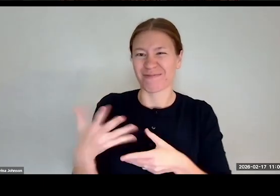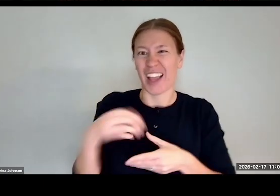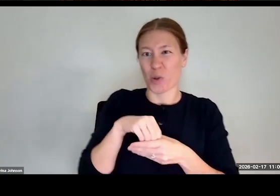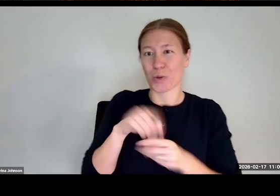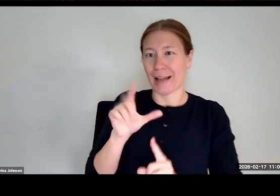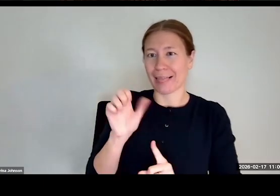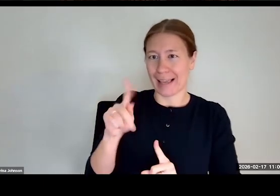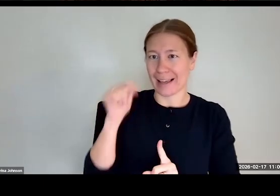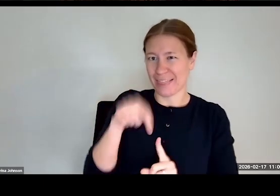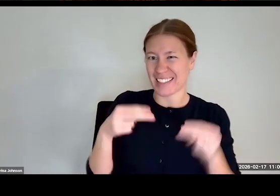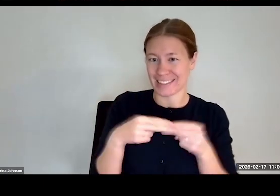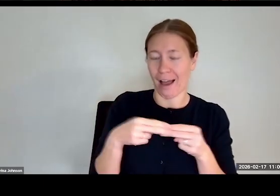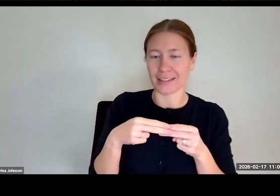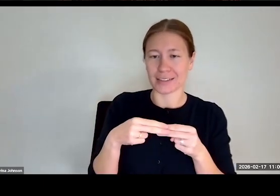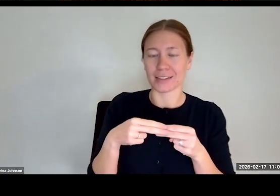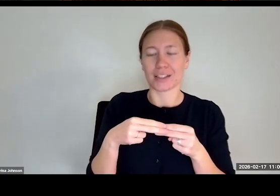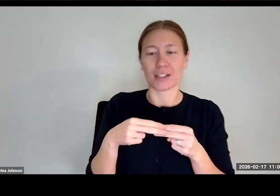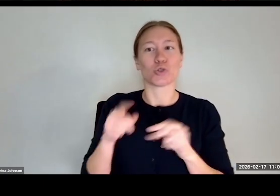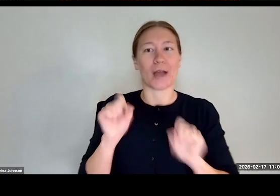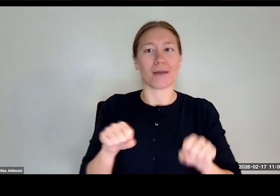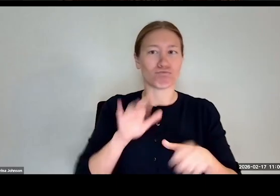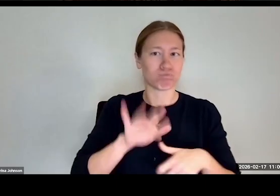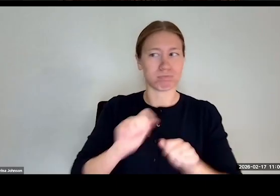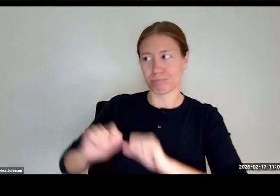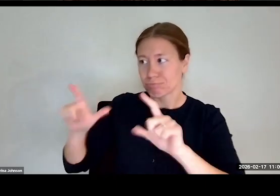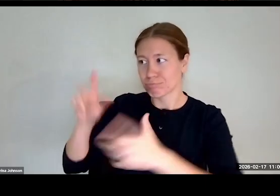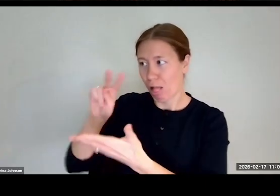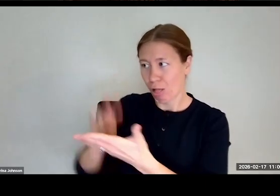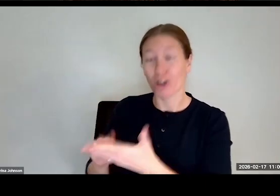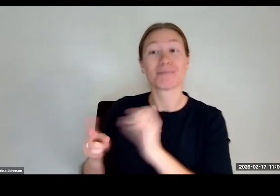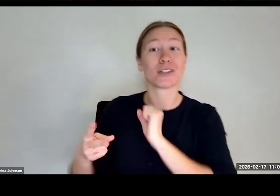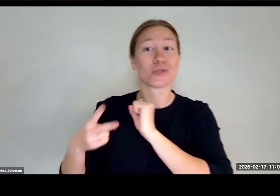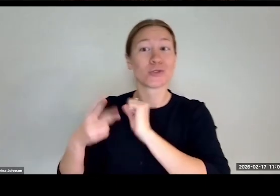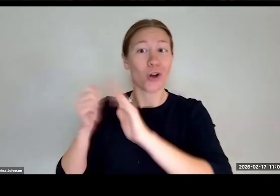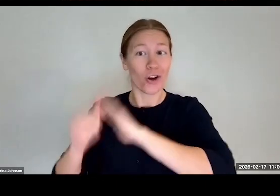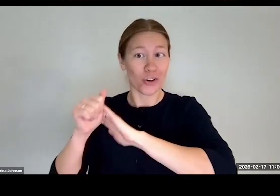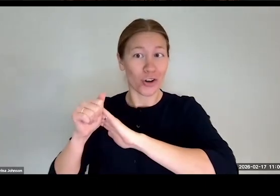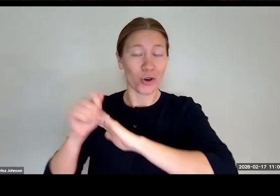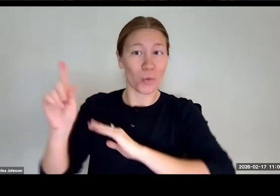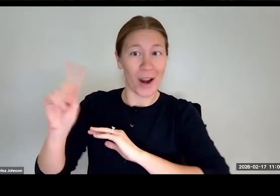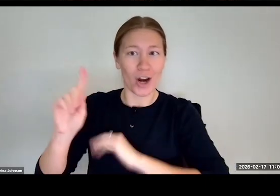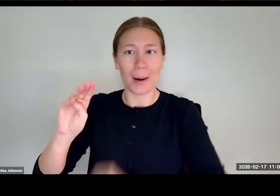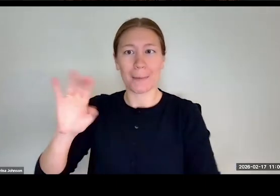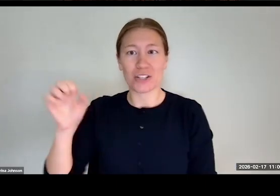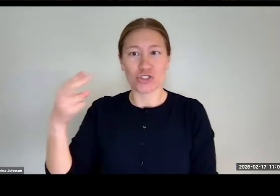so you can go and take a look. They're stored in something called Michigan Commons, so you can log in with your U of M id.